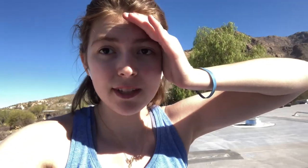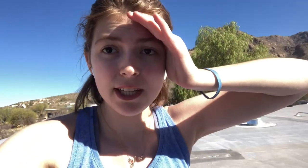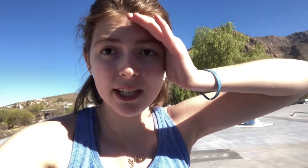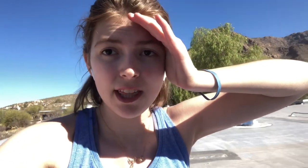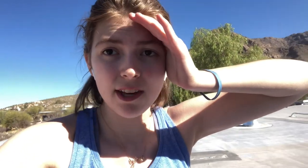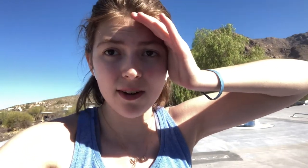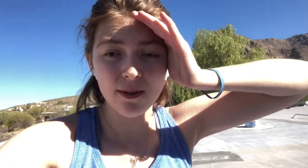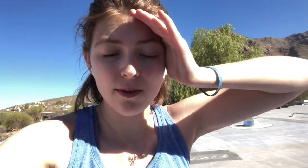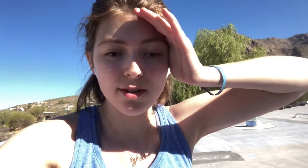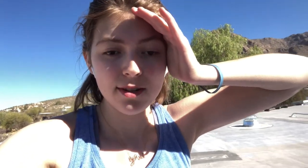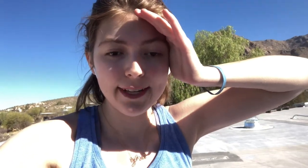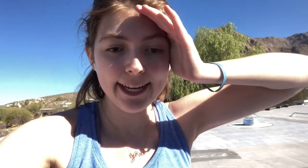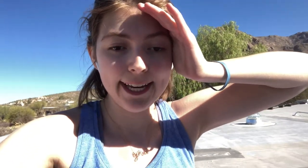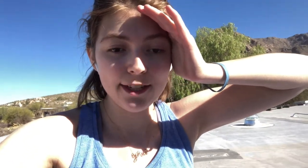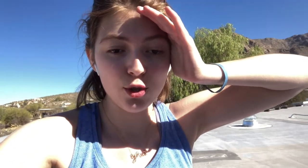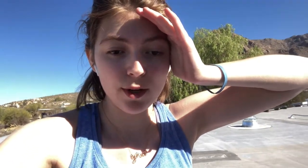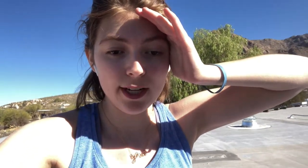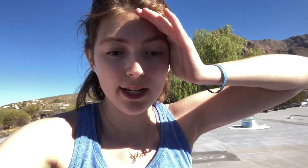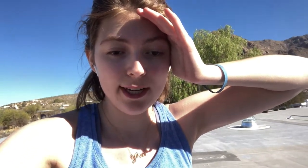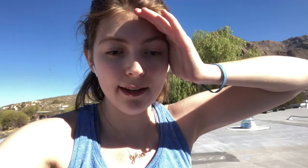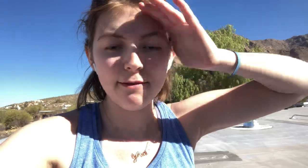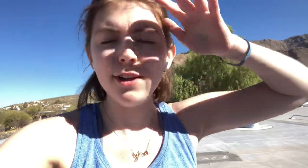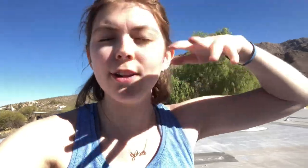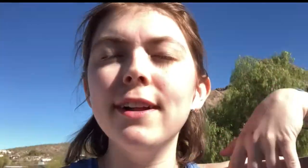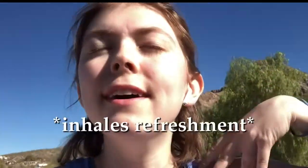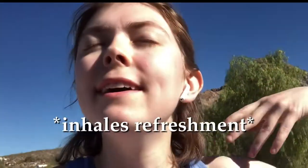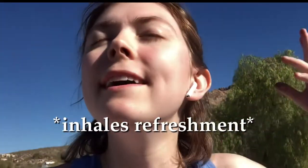good though i enjoyed it i feel refreshed